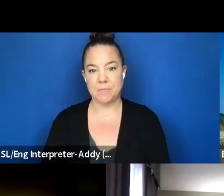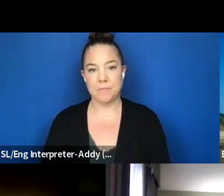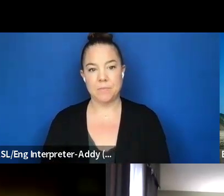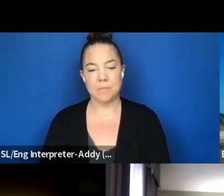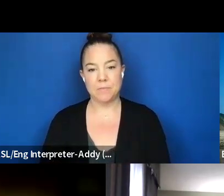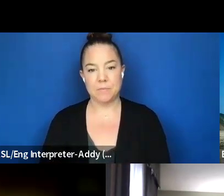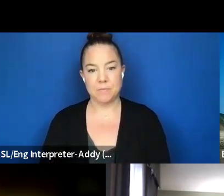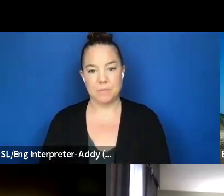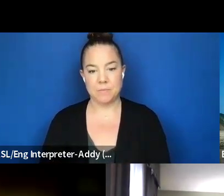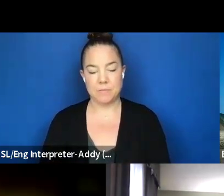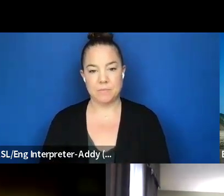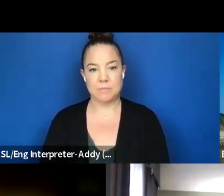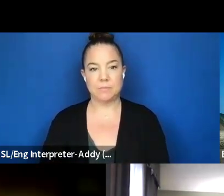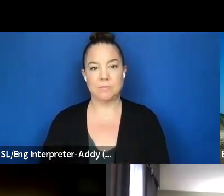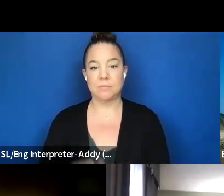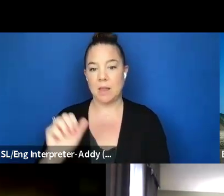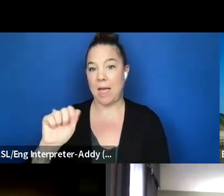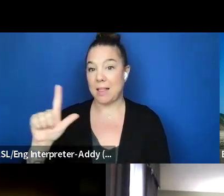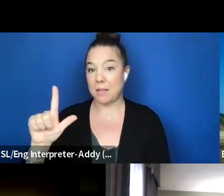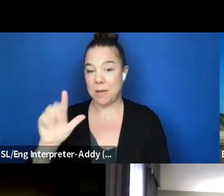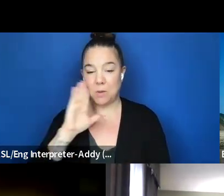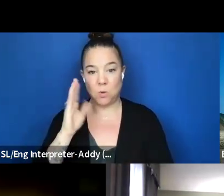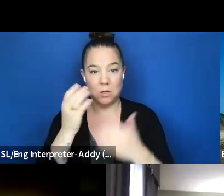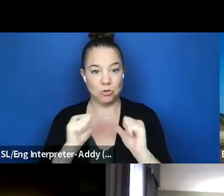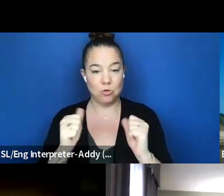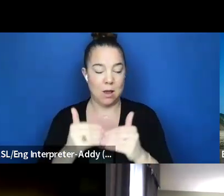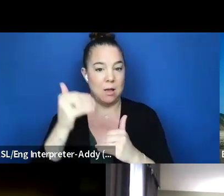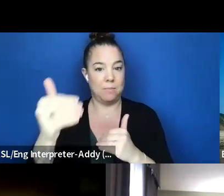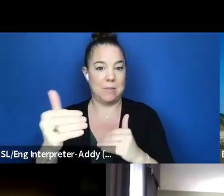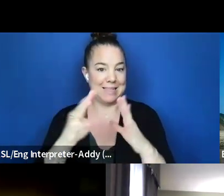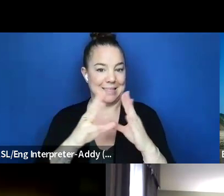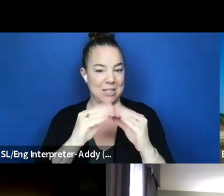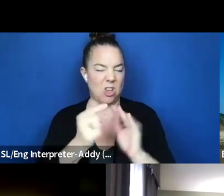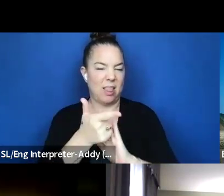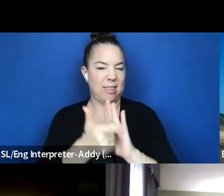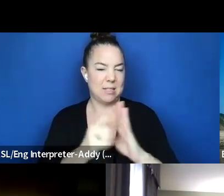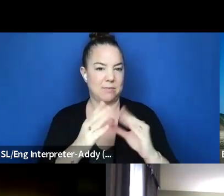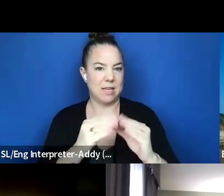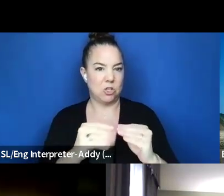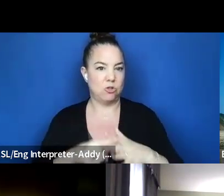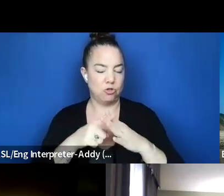Adeleigh Belyeu: and Alabama is going to try this coming session. Legislative session, which starts in February